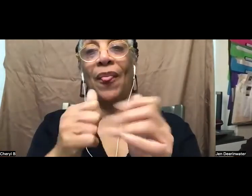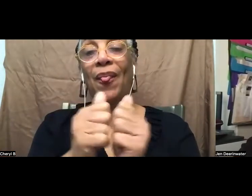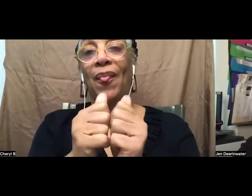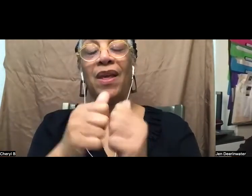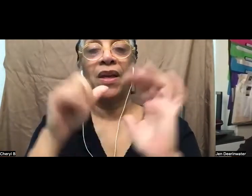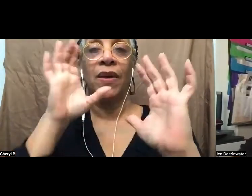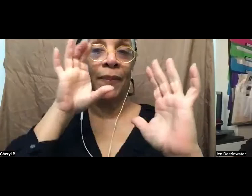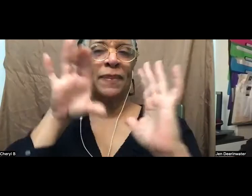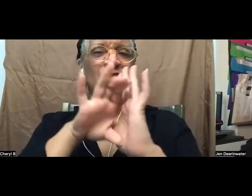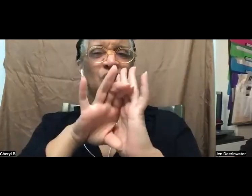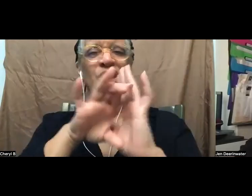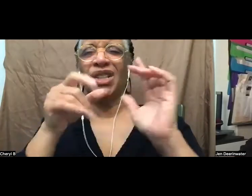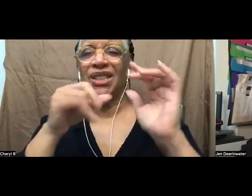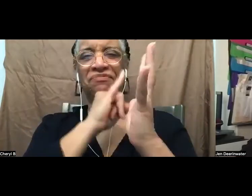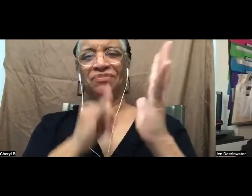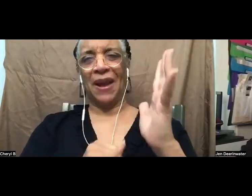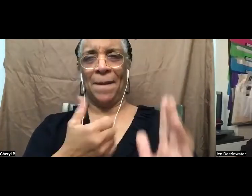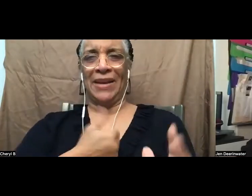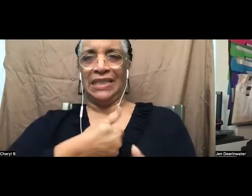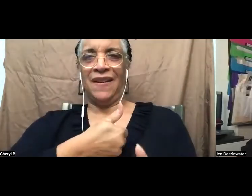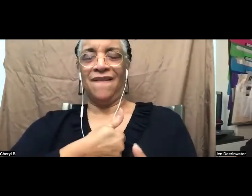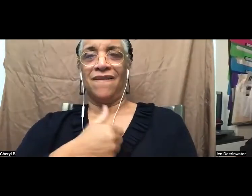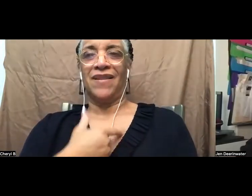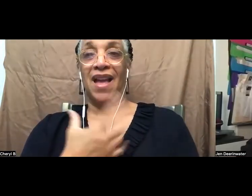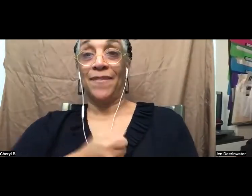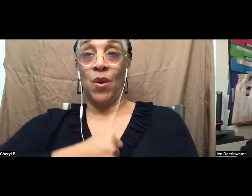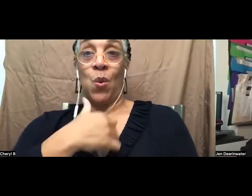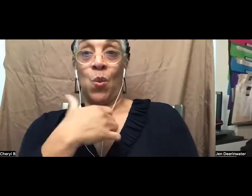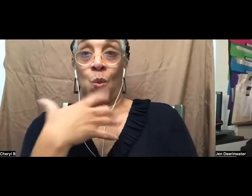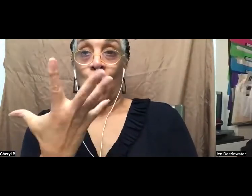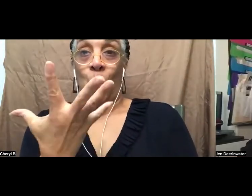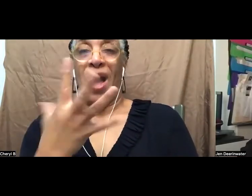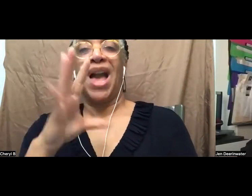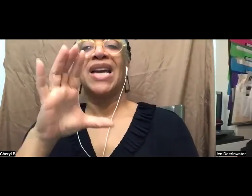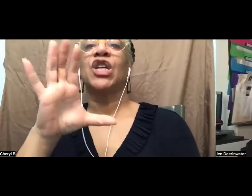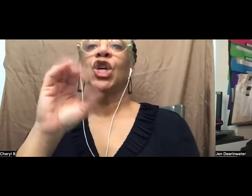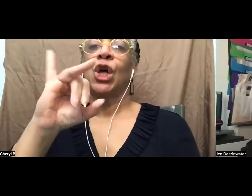I am a white coded, which means light-skinned, native femme.